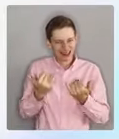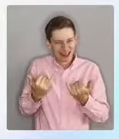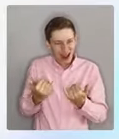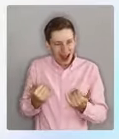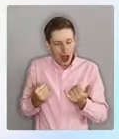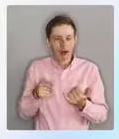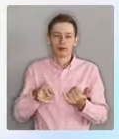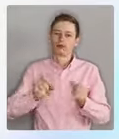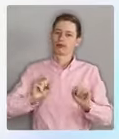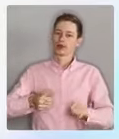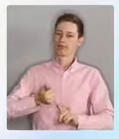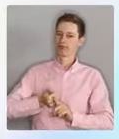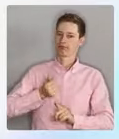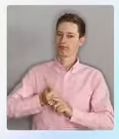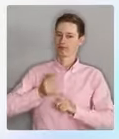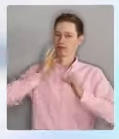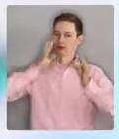that can really make all the difference in the user's experience.